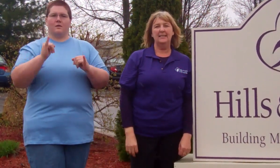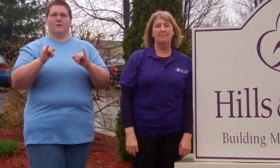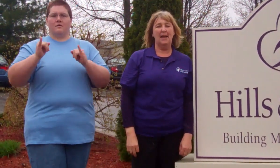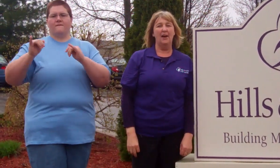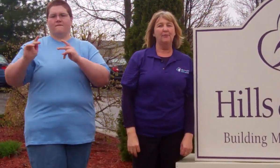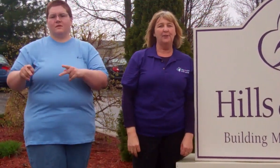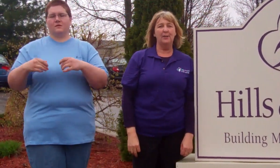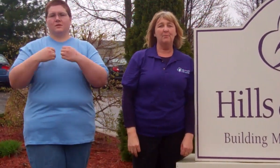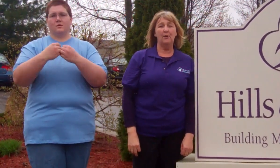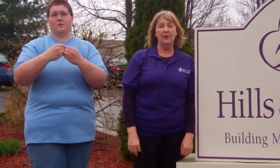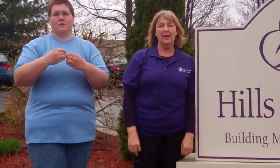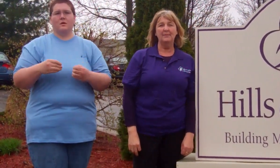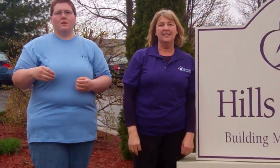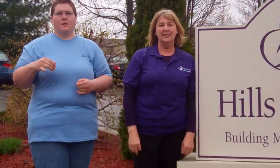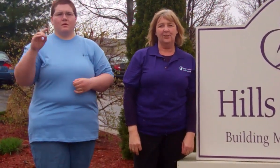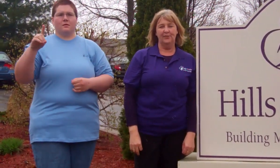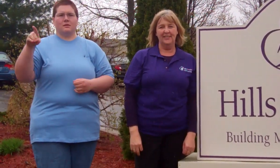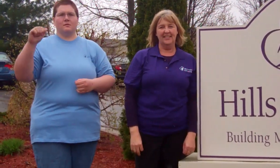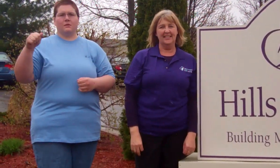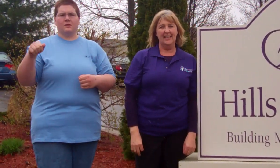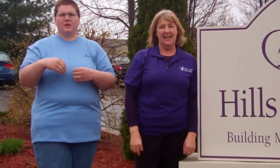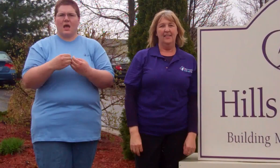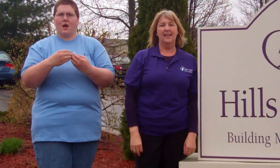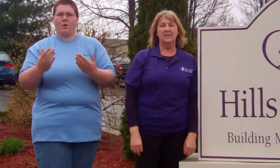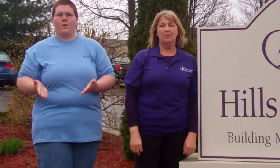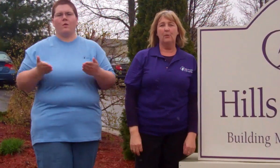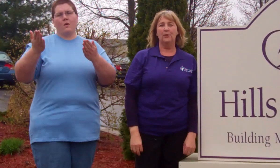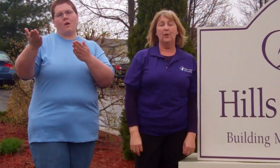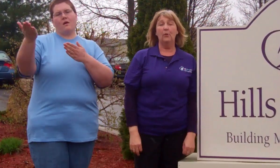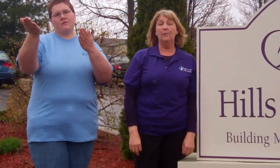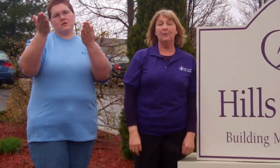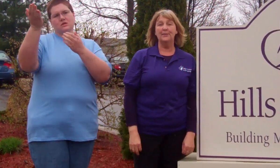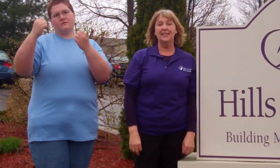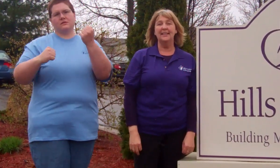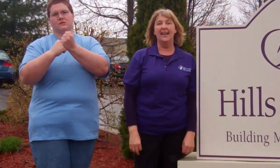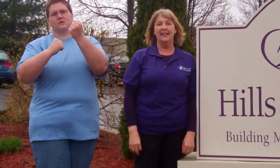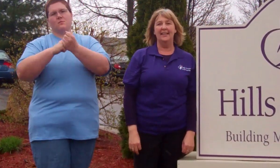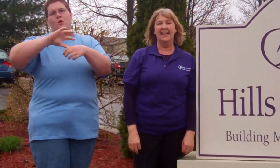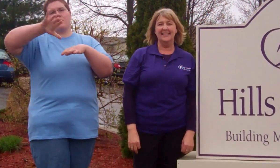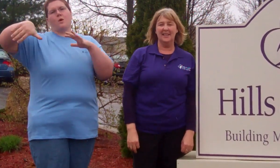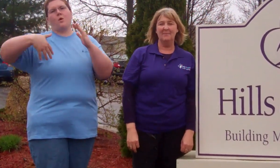by offering programs and services that supports the whole person in enhancing